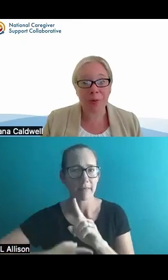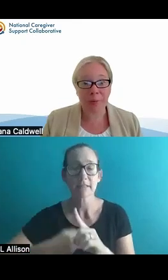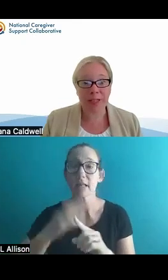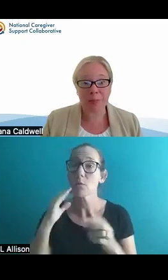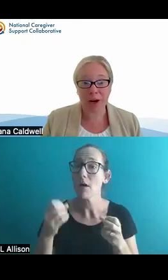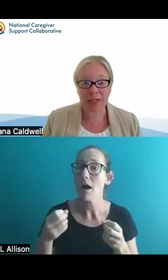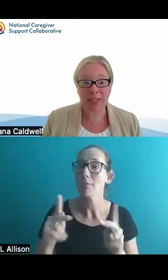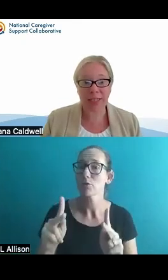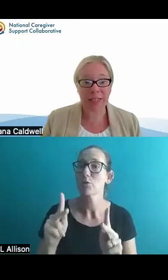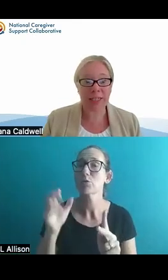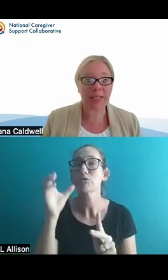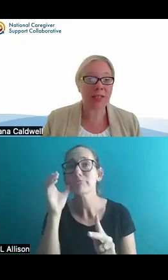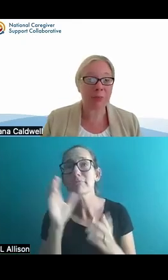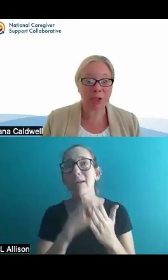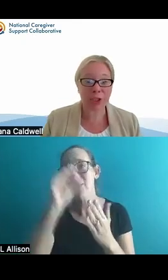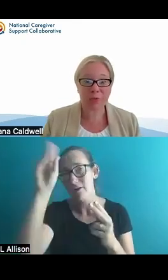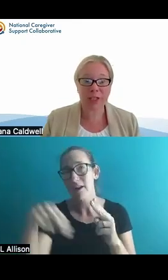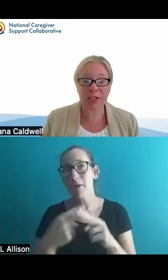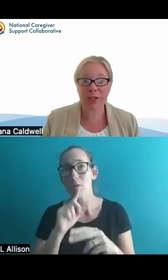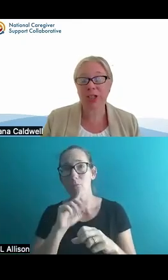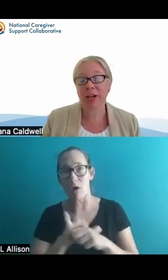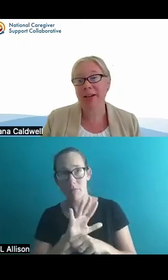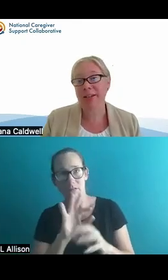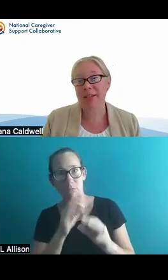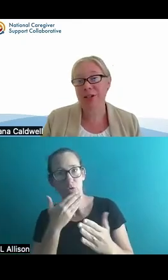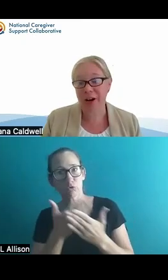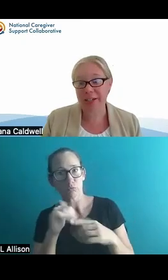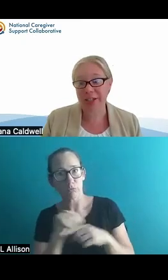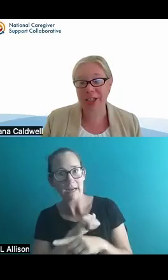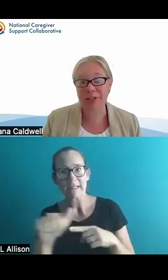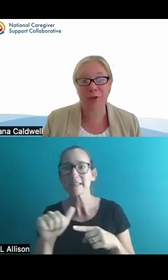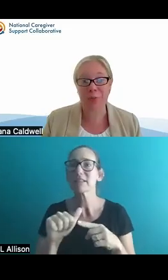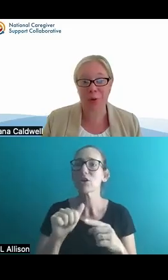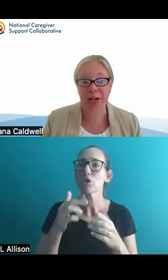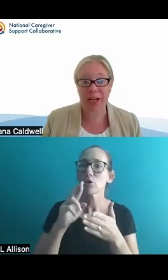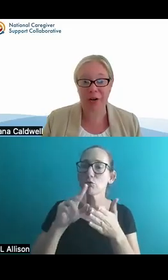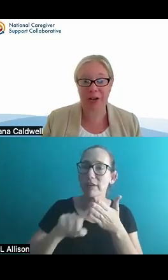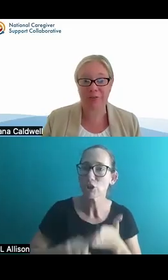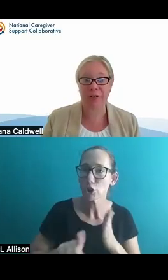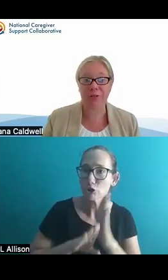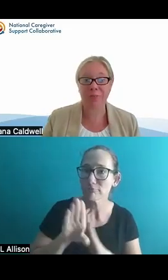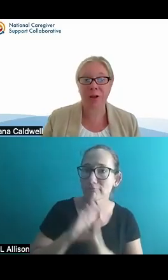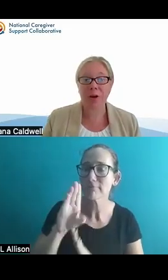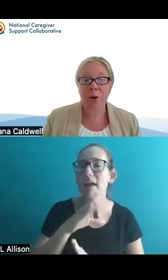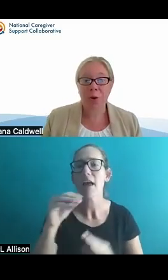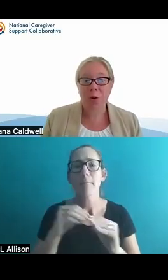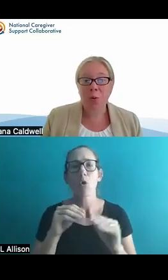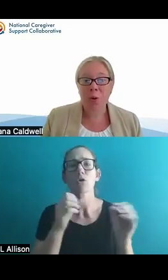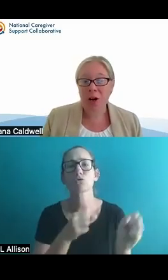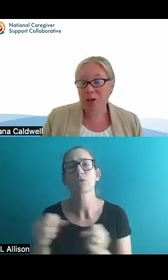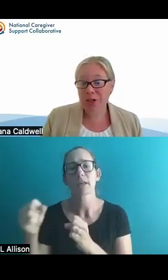promising practices, emerging research, and strategies for supporting caregivers. We also